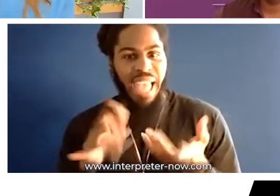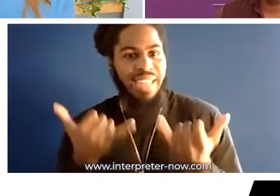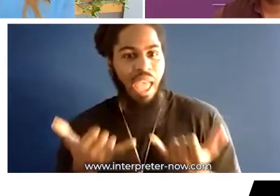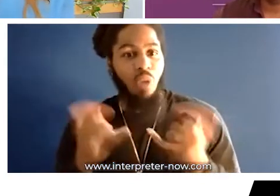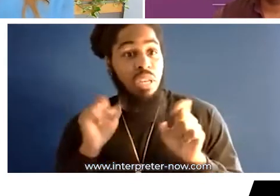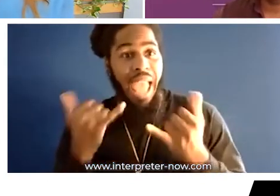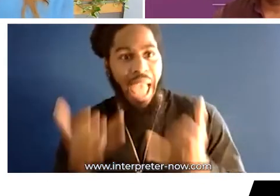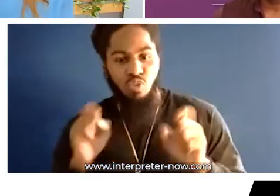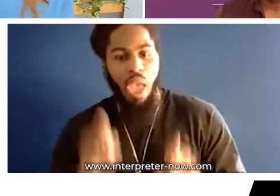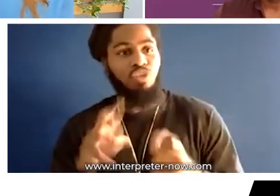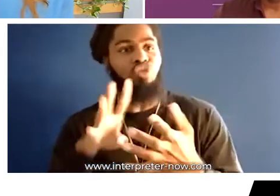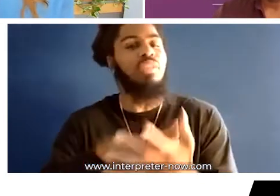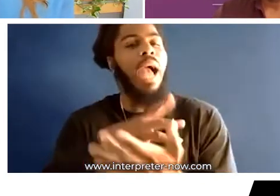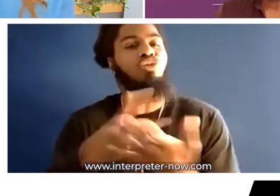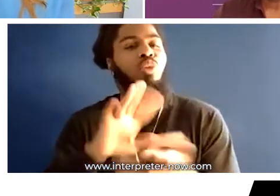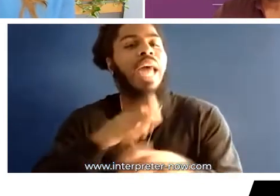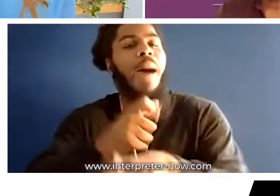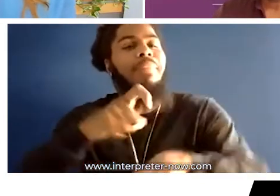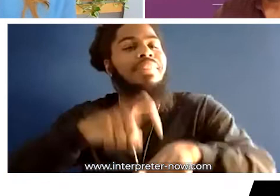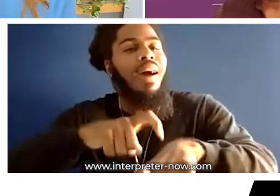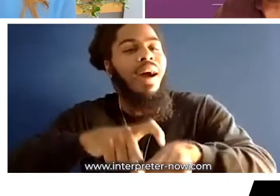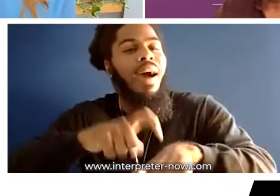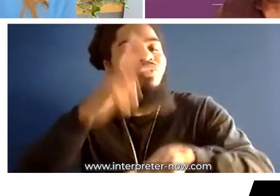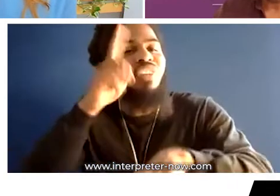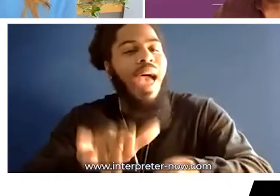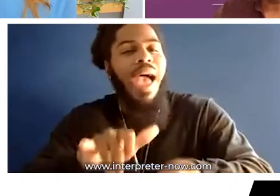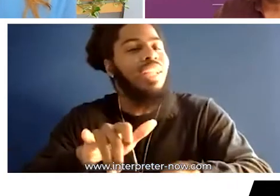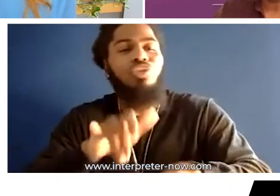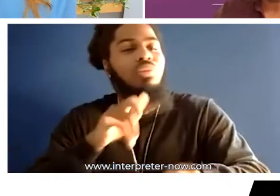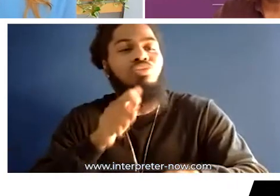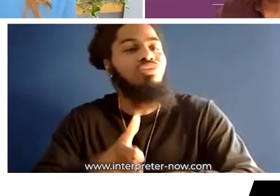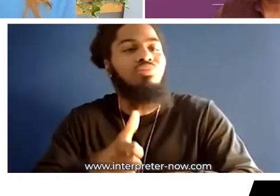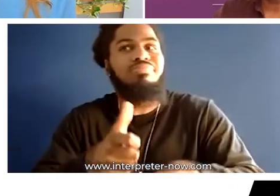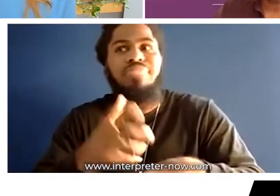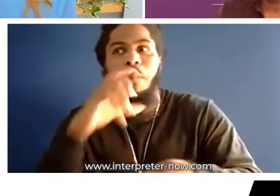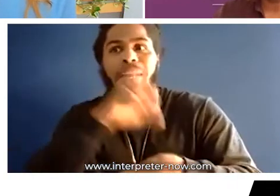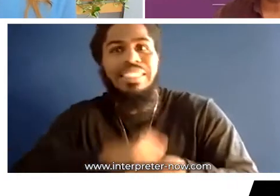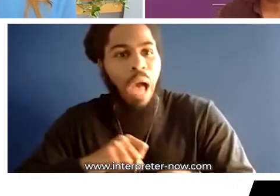Otherwise, work just becomes transactional, and you don't build that empathy. Oh, absolutely.